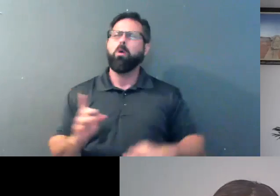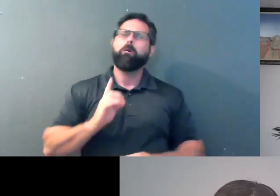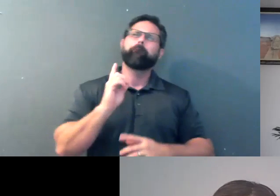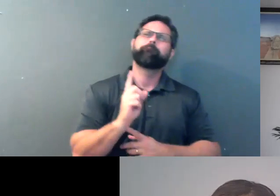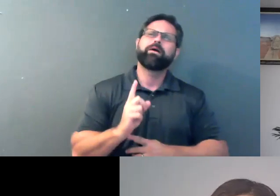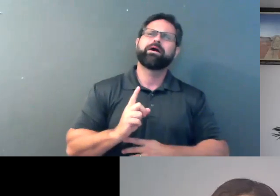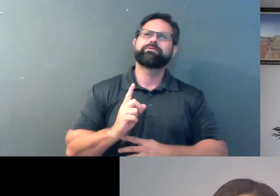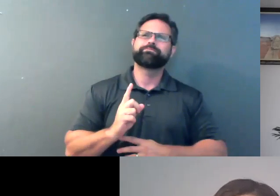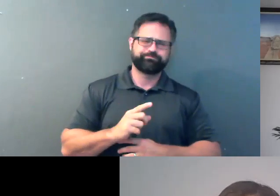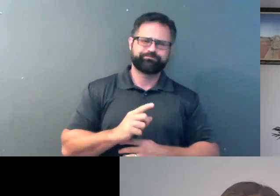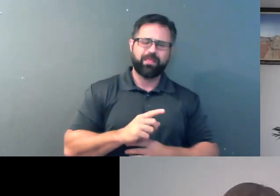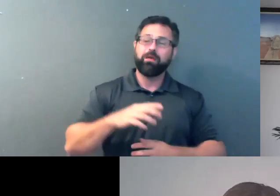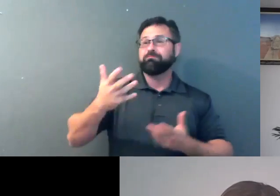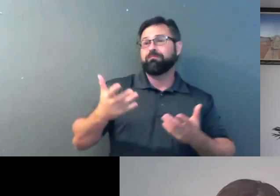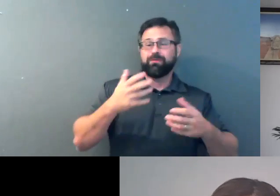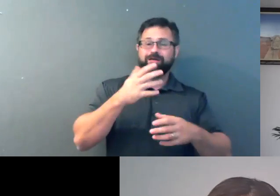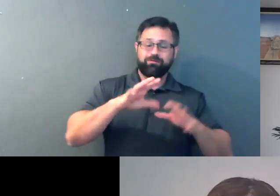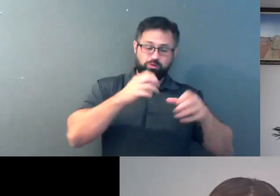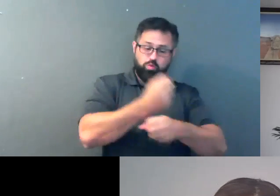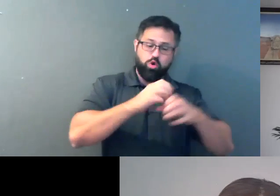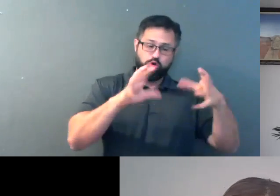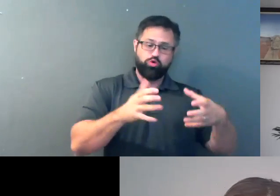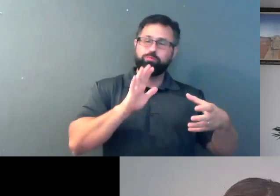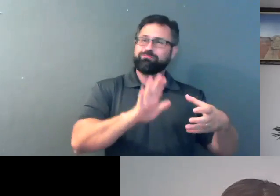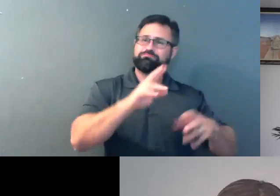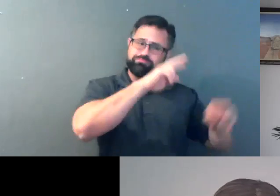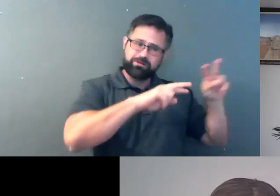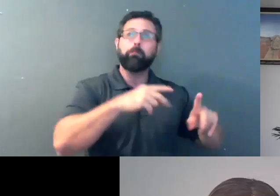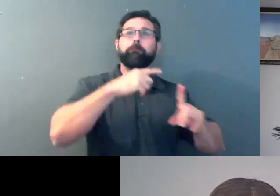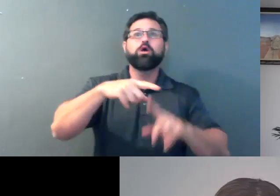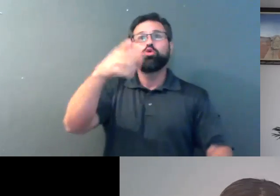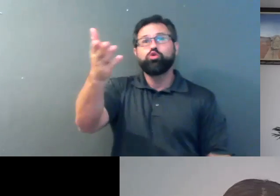point of view but also from your own experience i know you have been working on disability inclusion